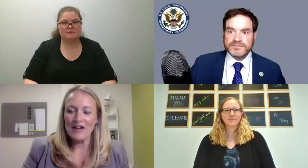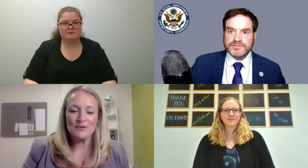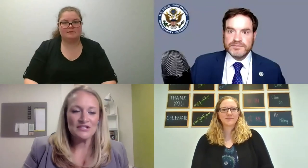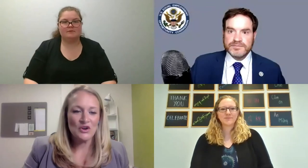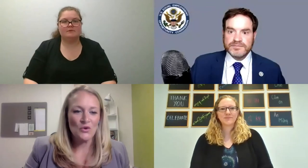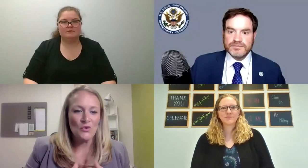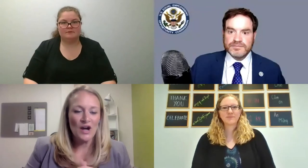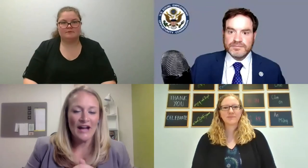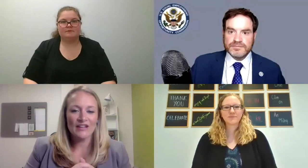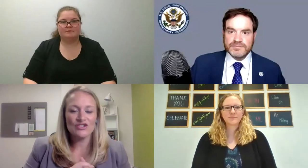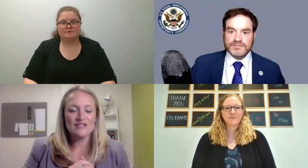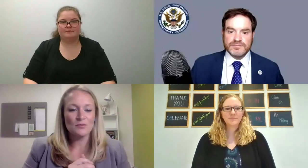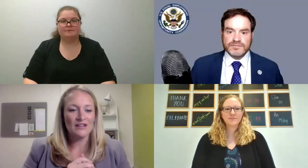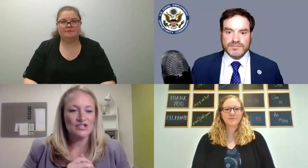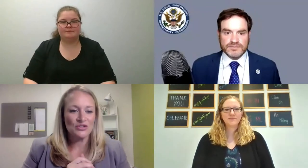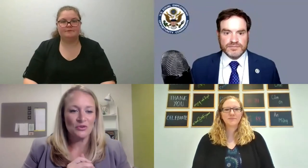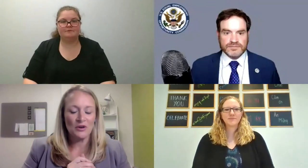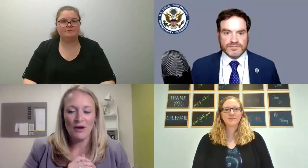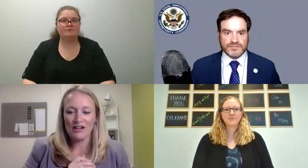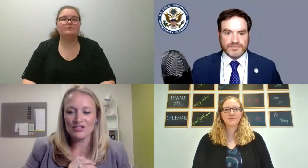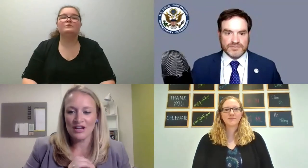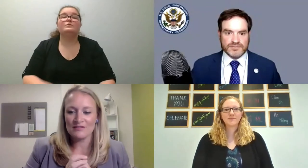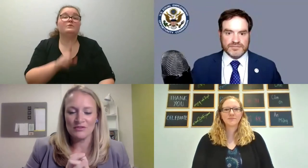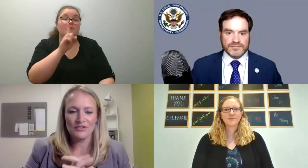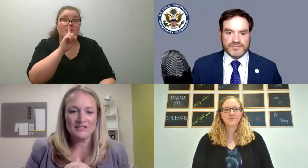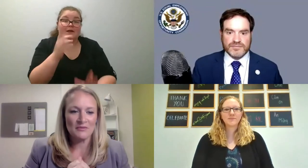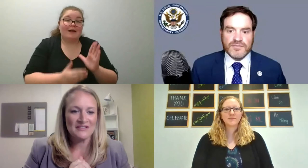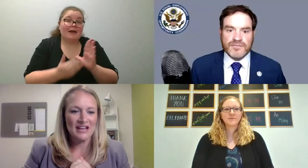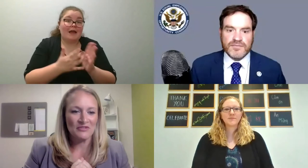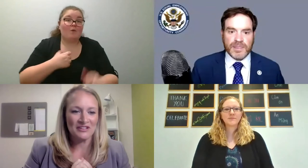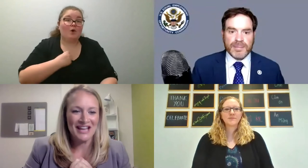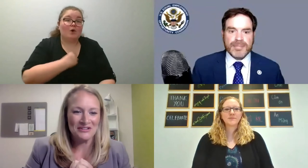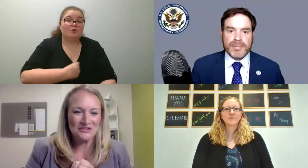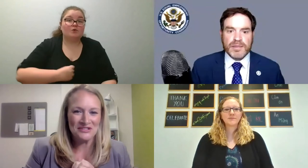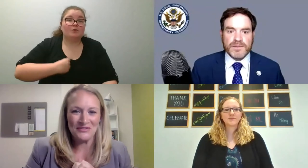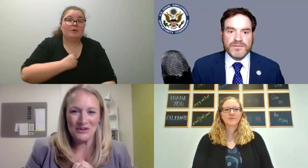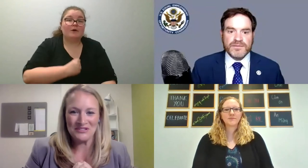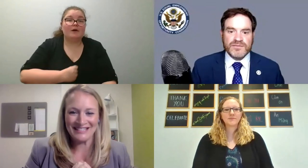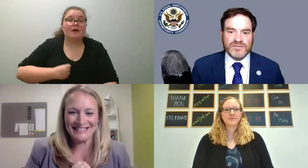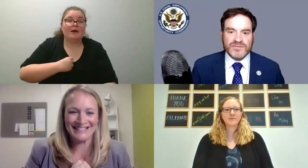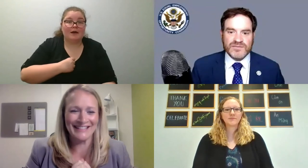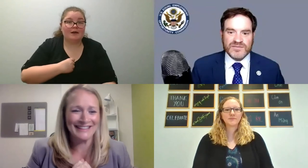So I just want to apologize, one, for some of the technical difficulties